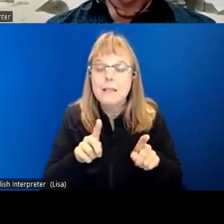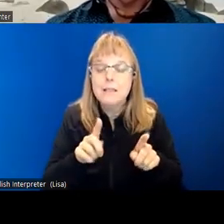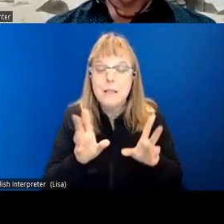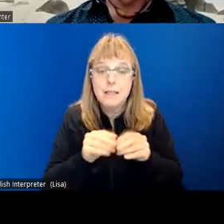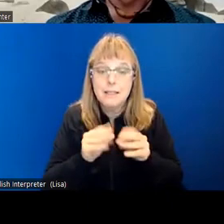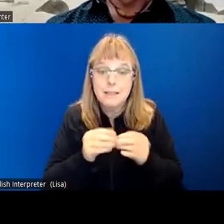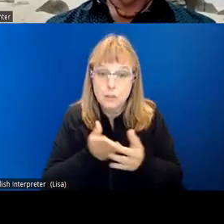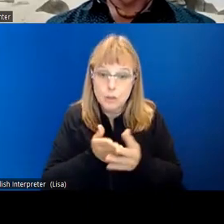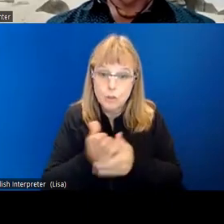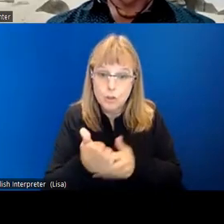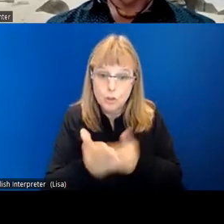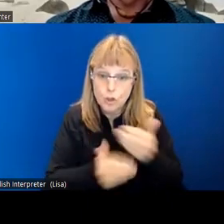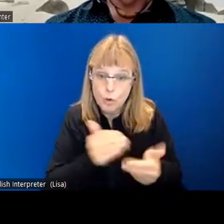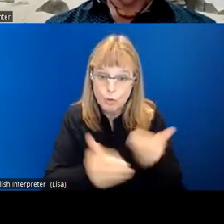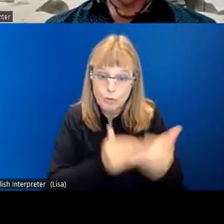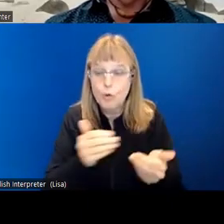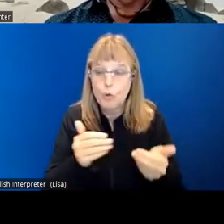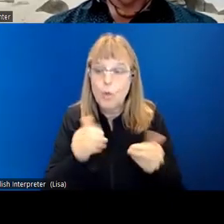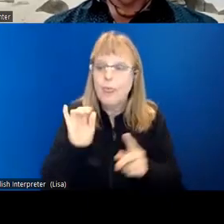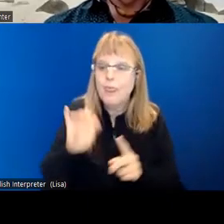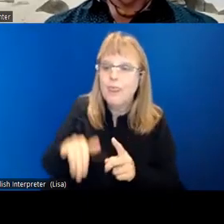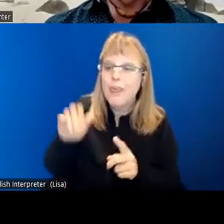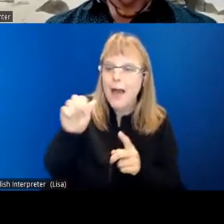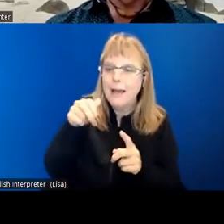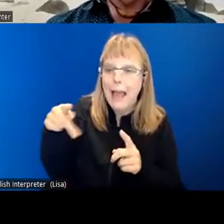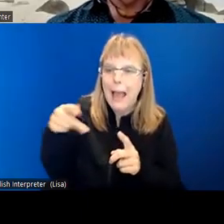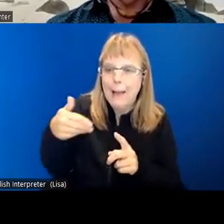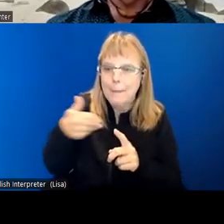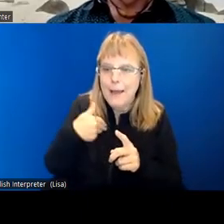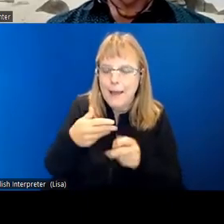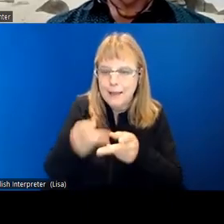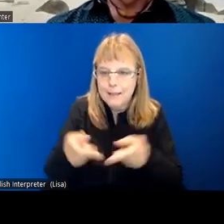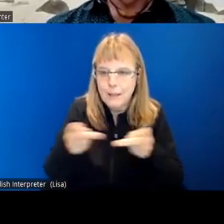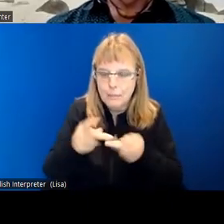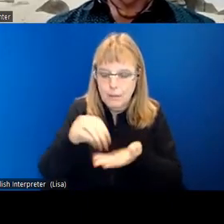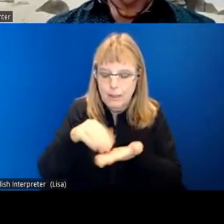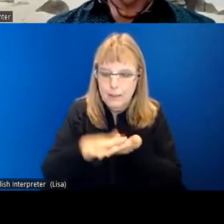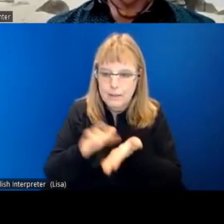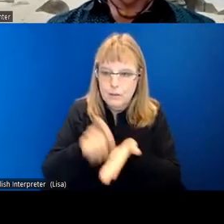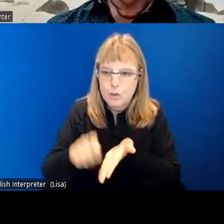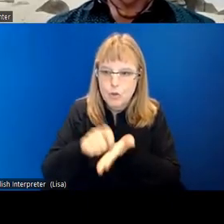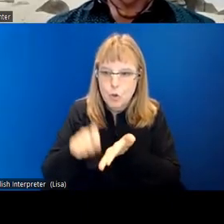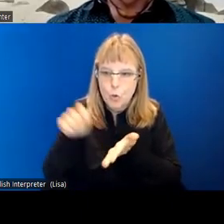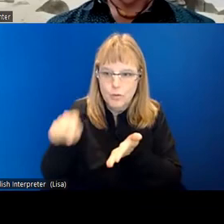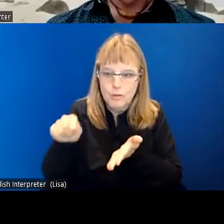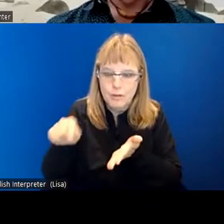there's places in the app to take notes. We're going to be doing the project interest survey through the app,